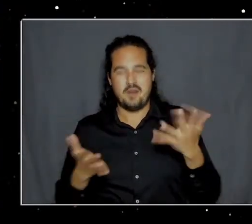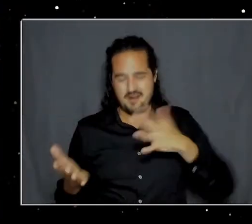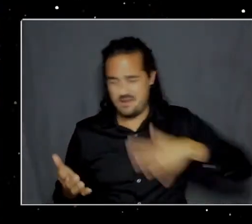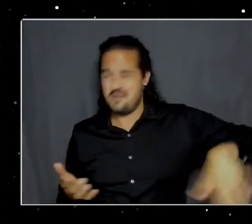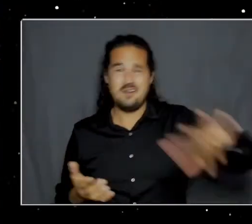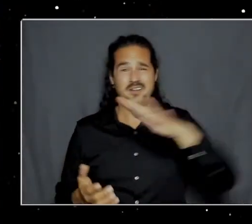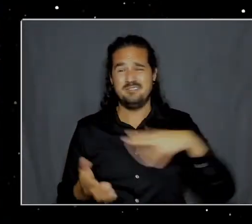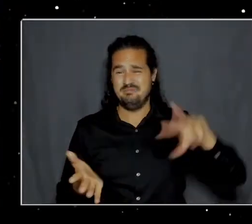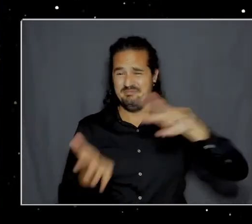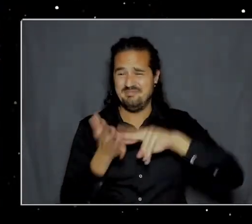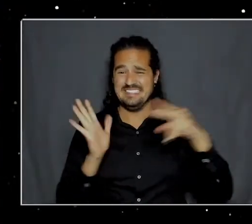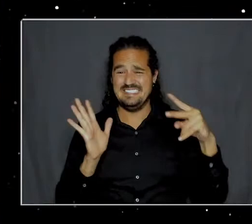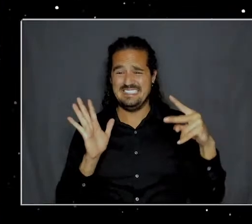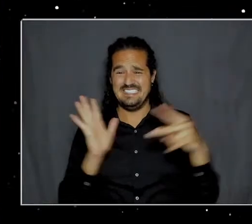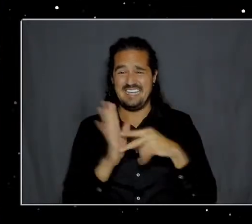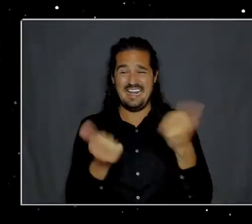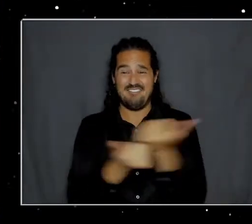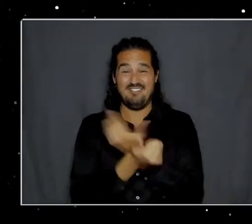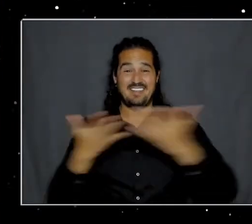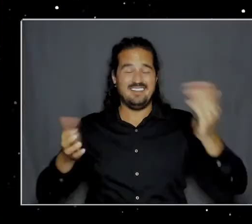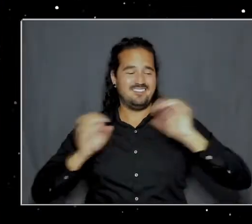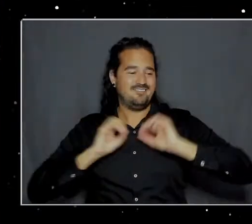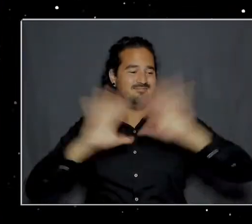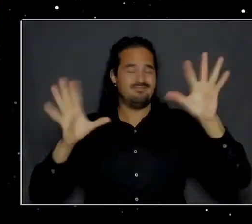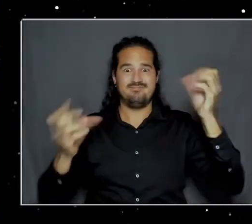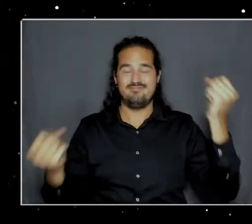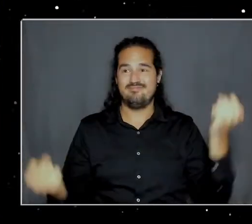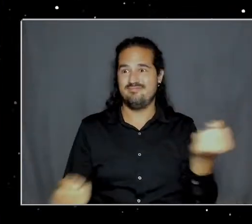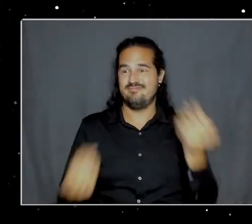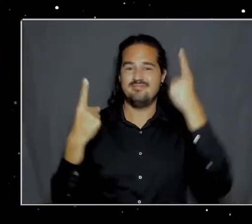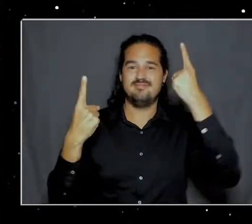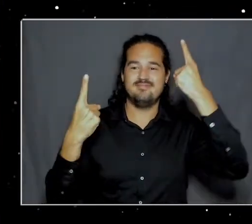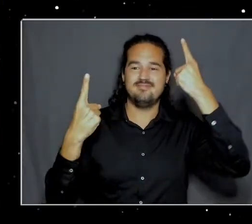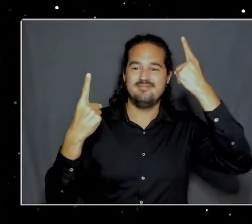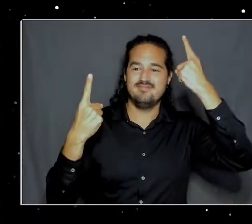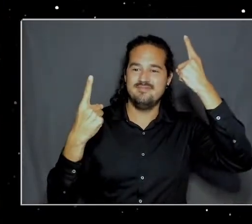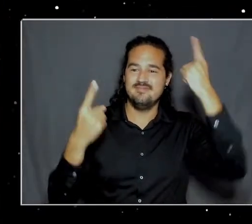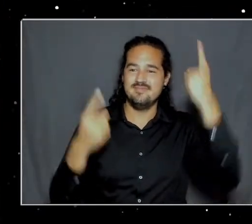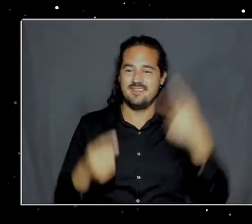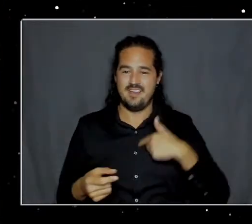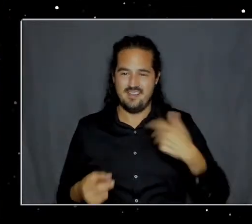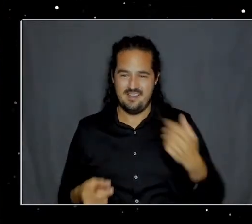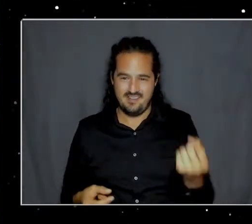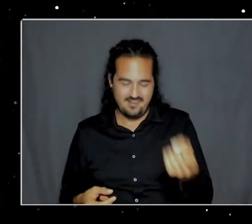I FOUND OUT WHAT IT'S ALL ABOUT